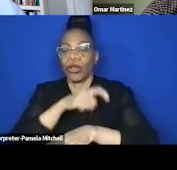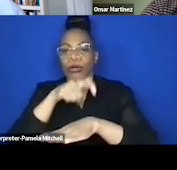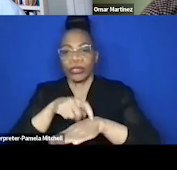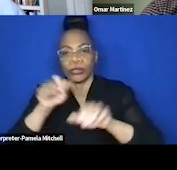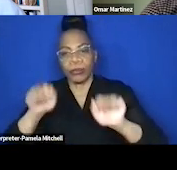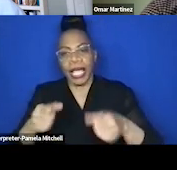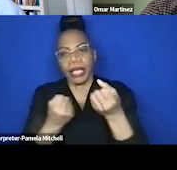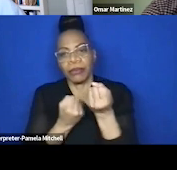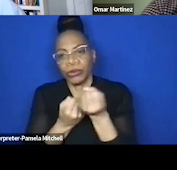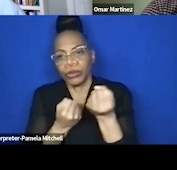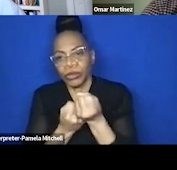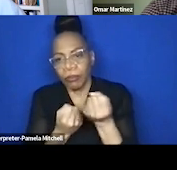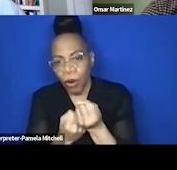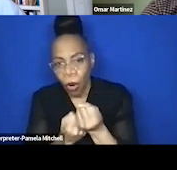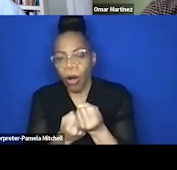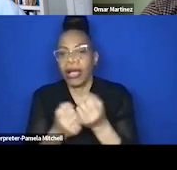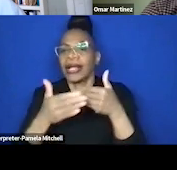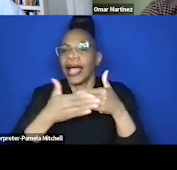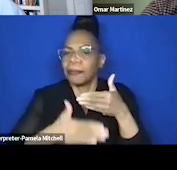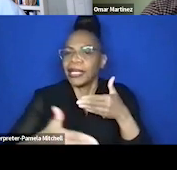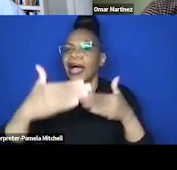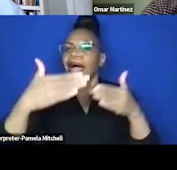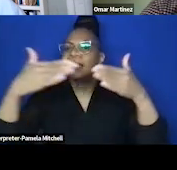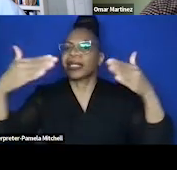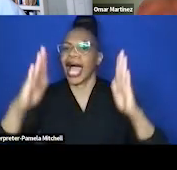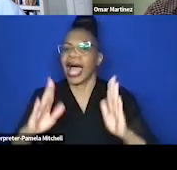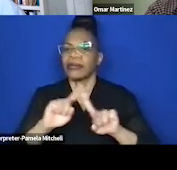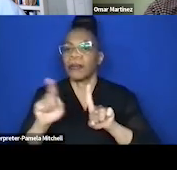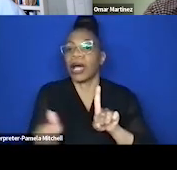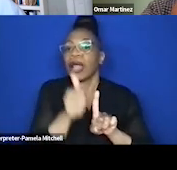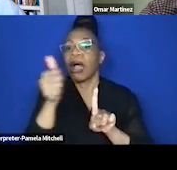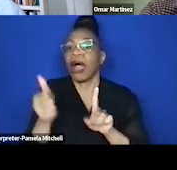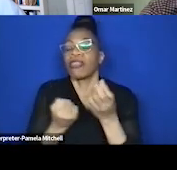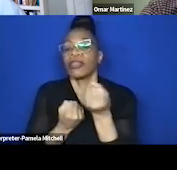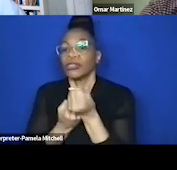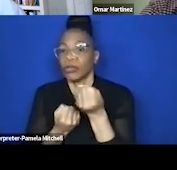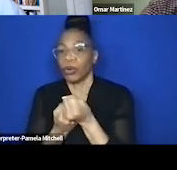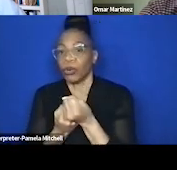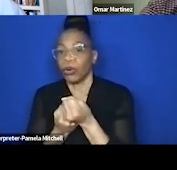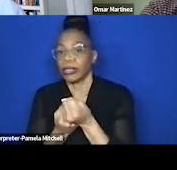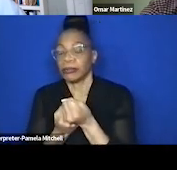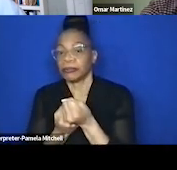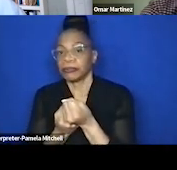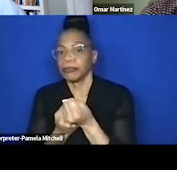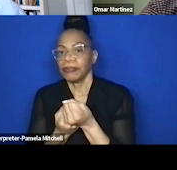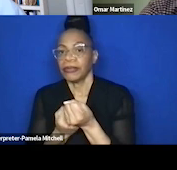but to be able to provide some of the supports that our housing providers cannot,